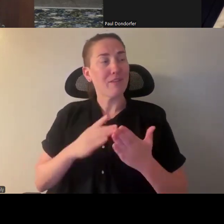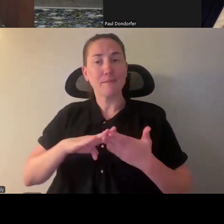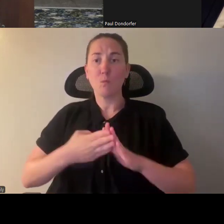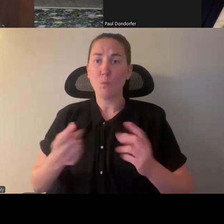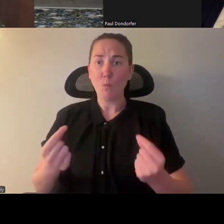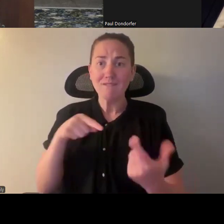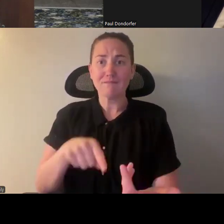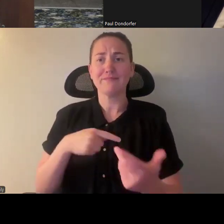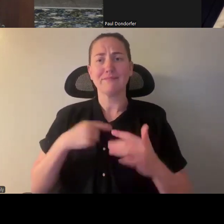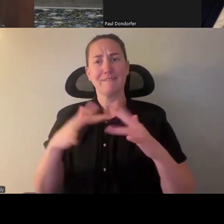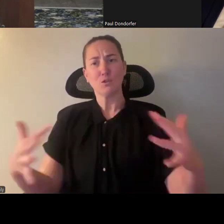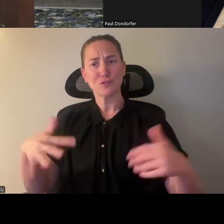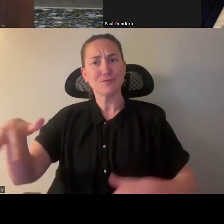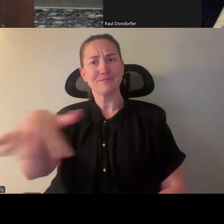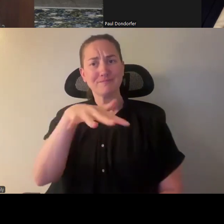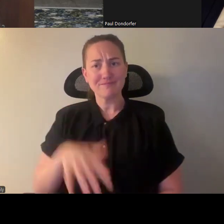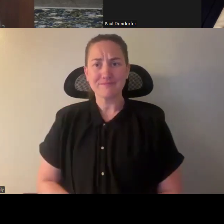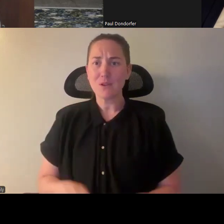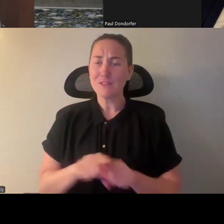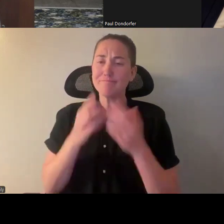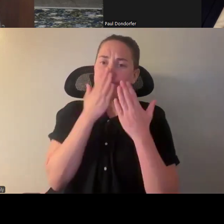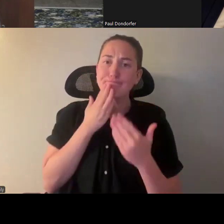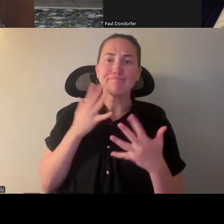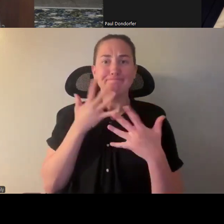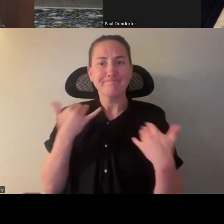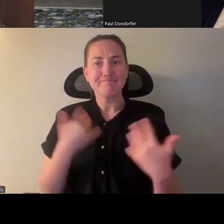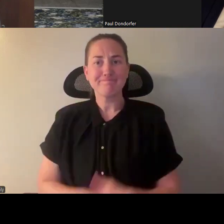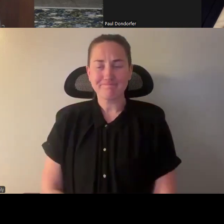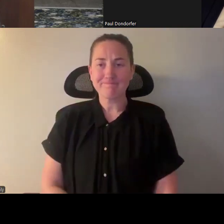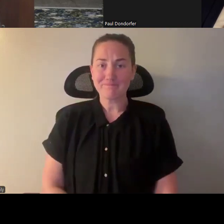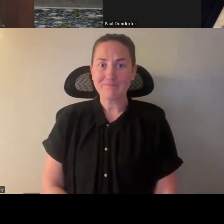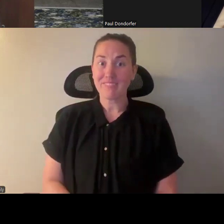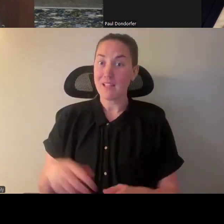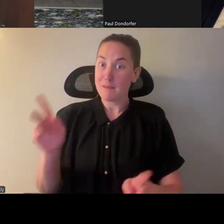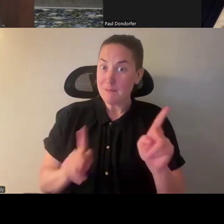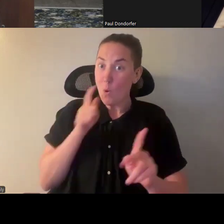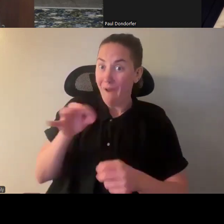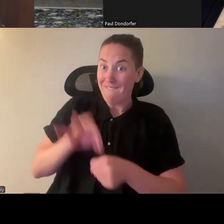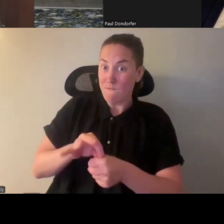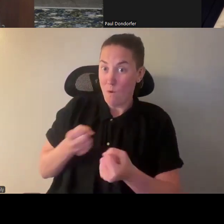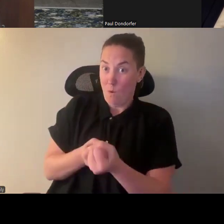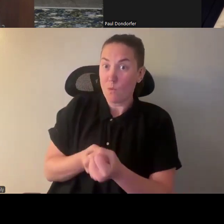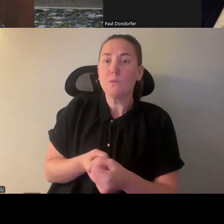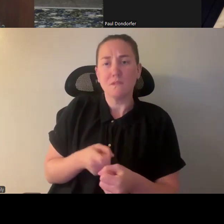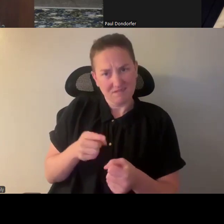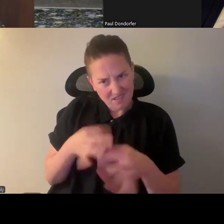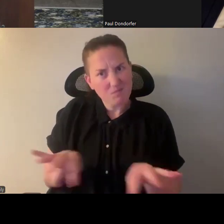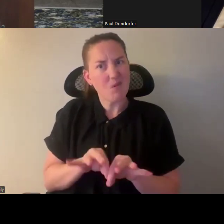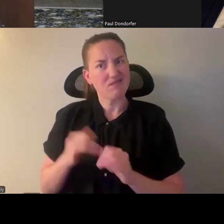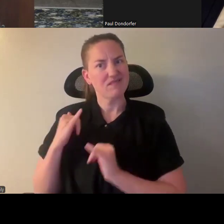is our diversity and our kindness And I expect the people I vote for to also care about these things